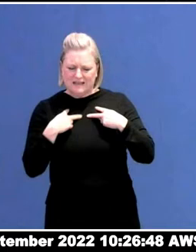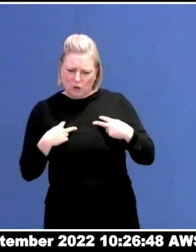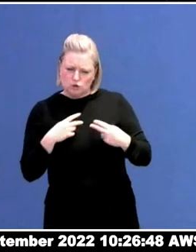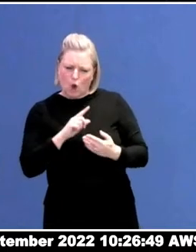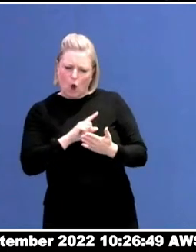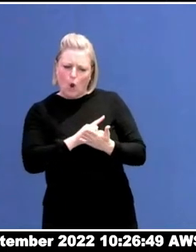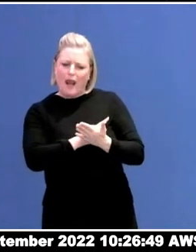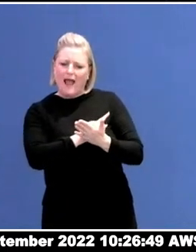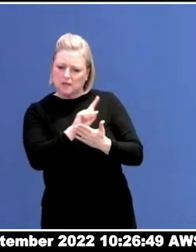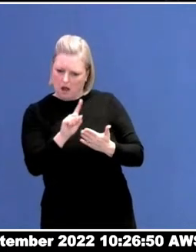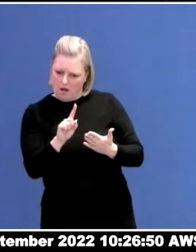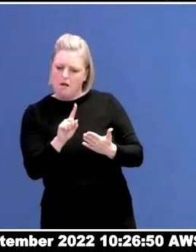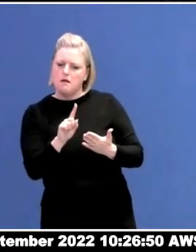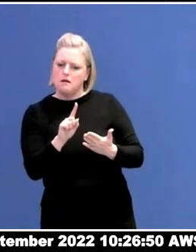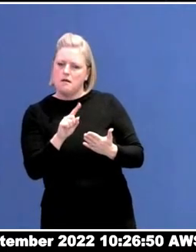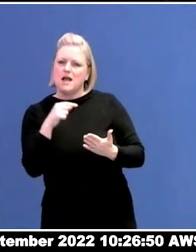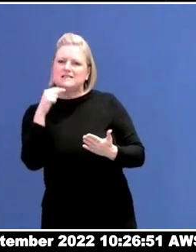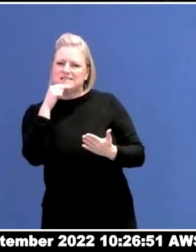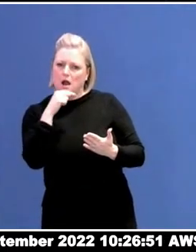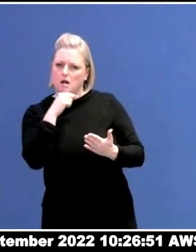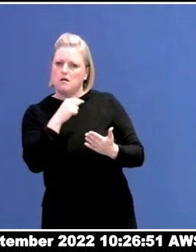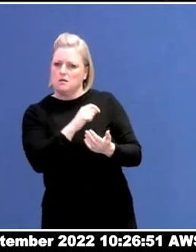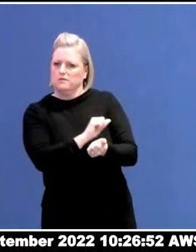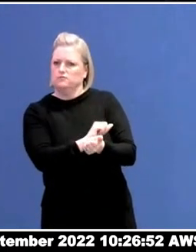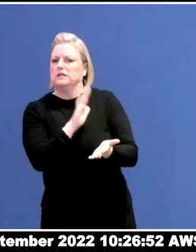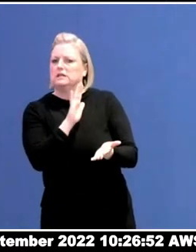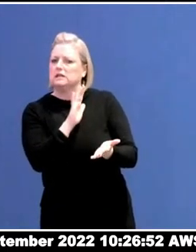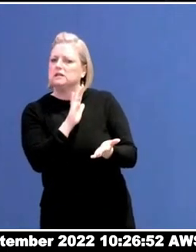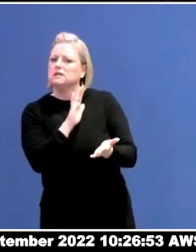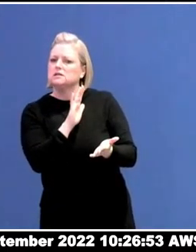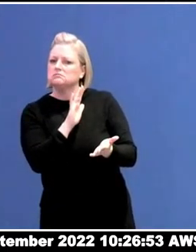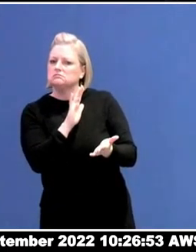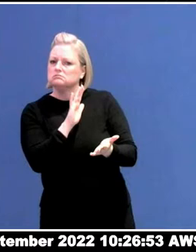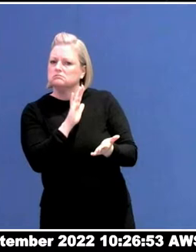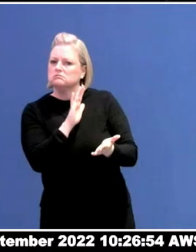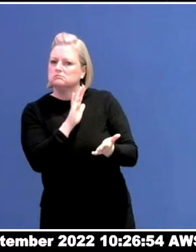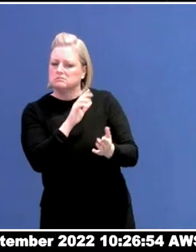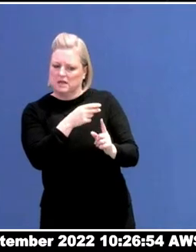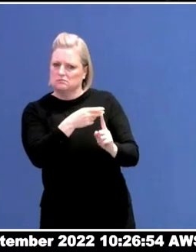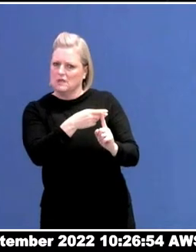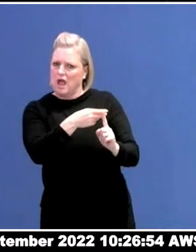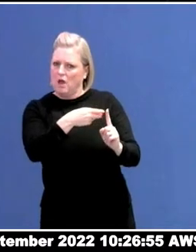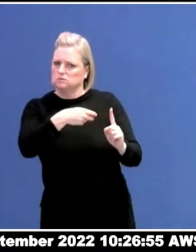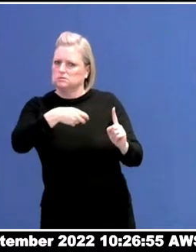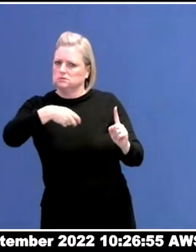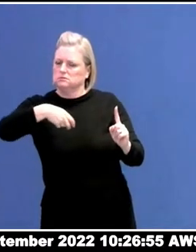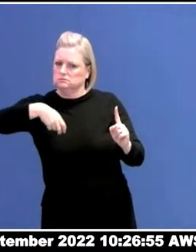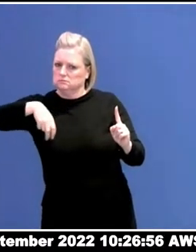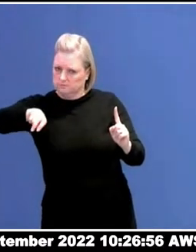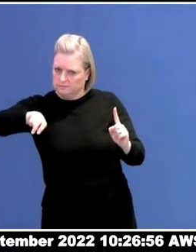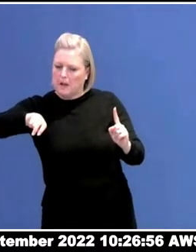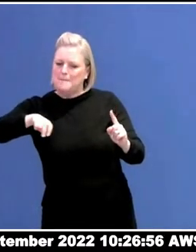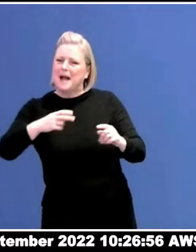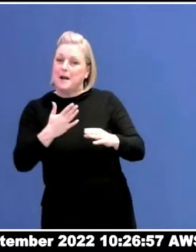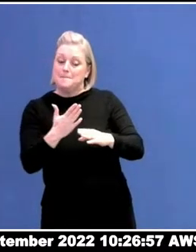Sure. MR GRIFFIN: And my understanding was prior to his release, he had been kept